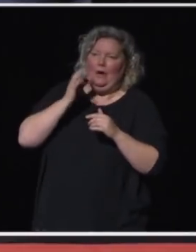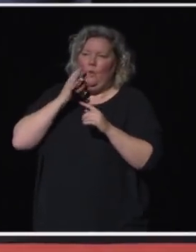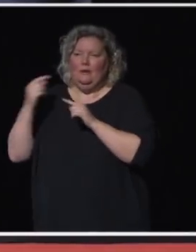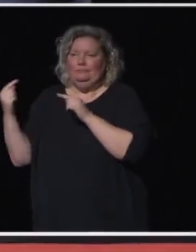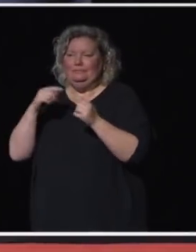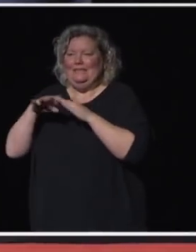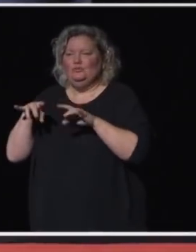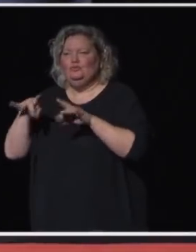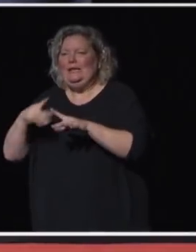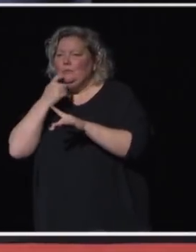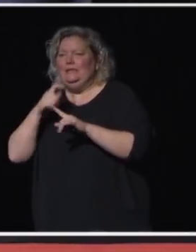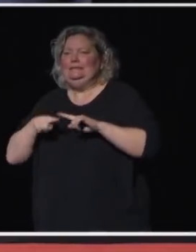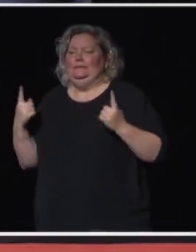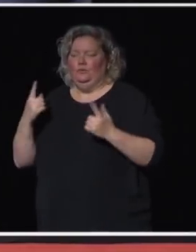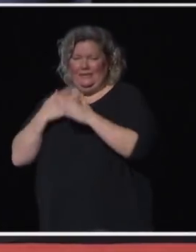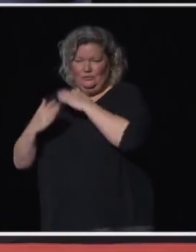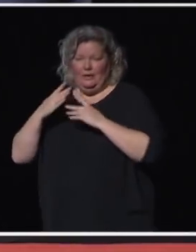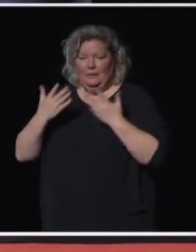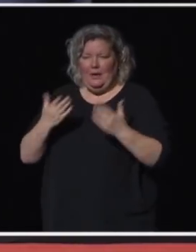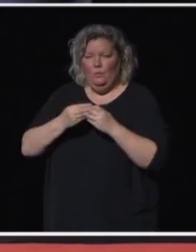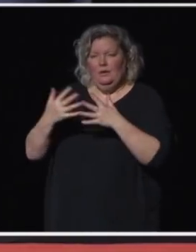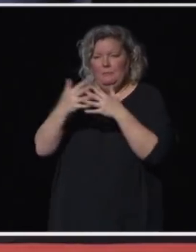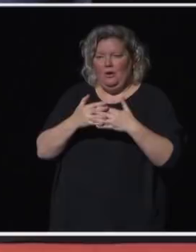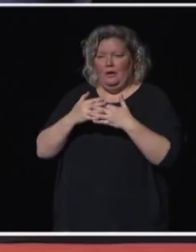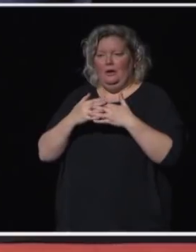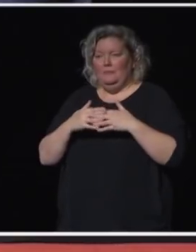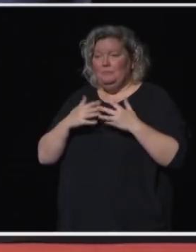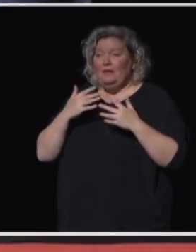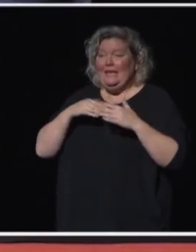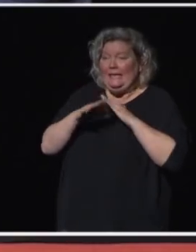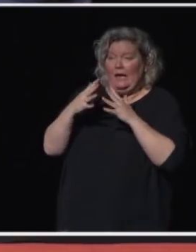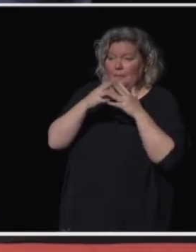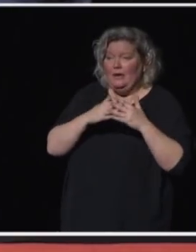but is this the talk that every African American parent more